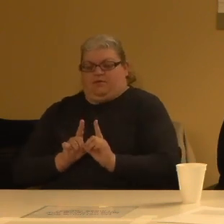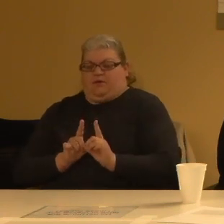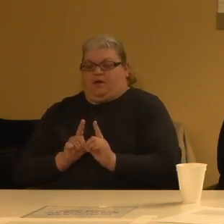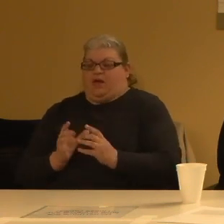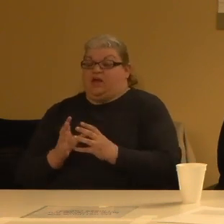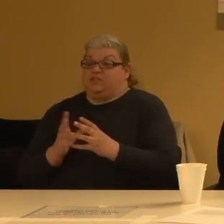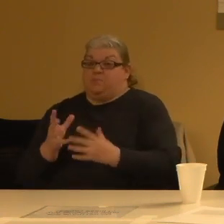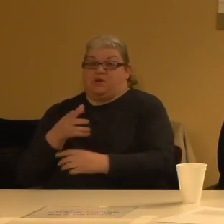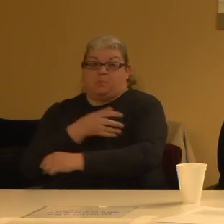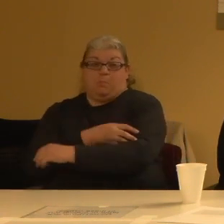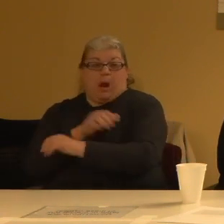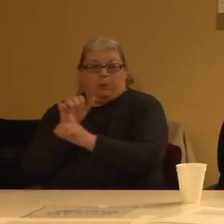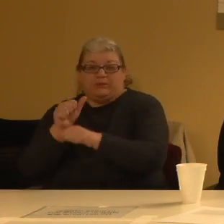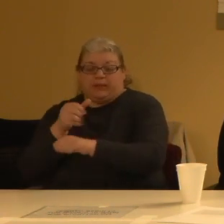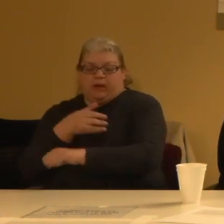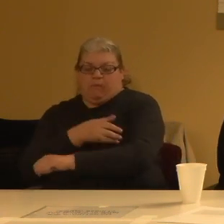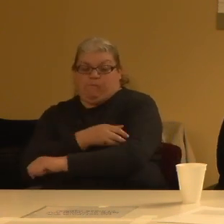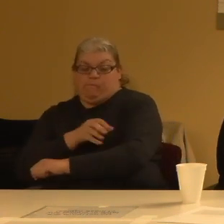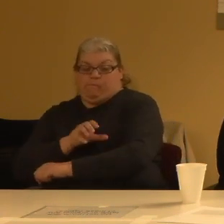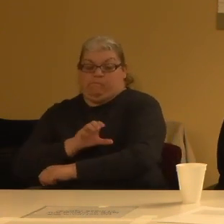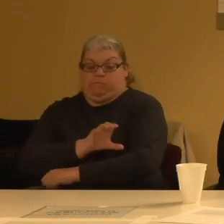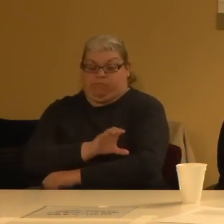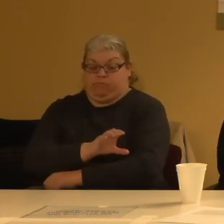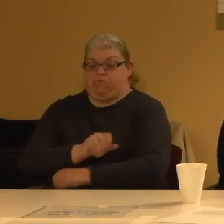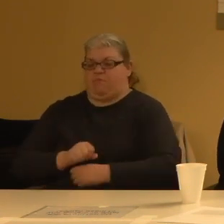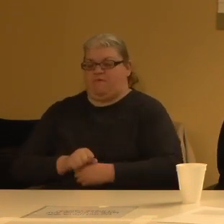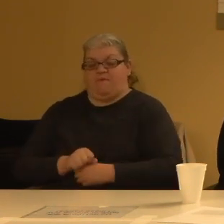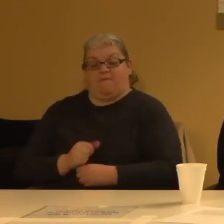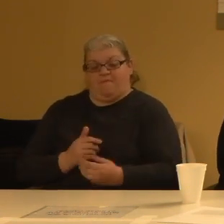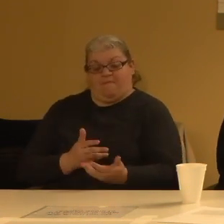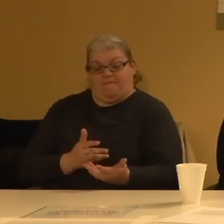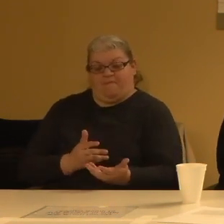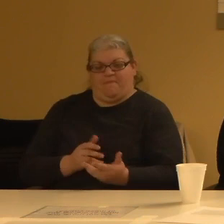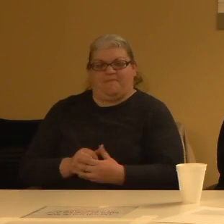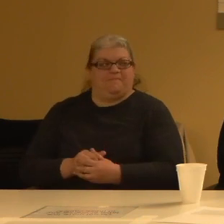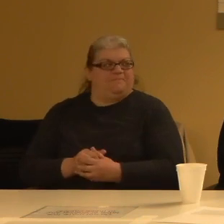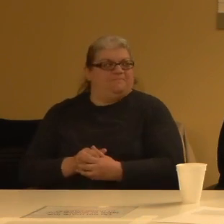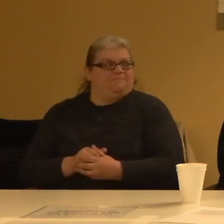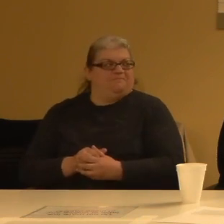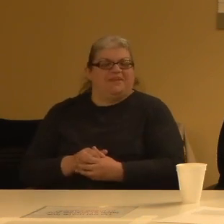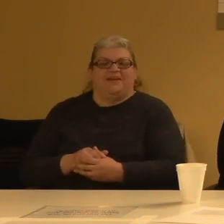And I will do things like unfortunately like, hi Camille, I know you're probably watching this.